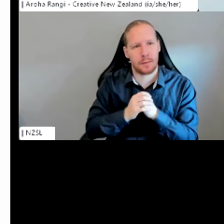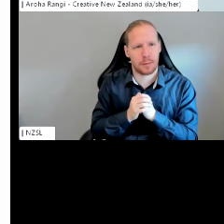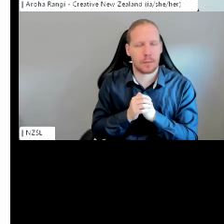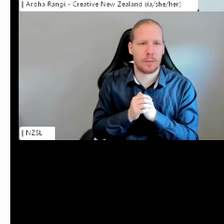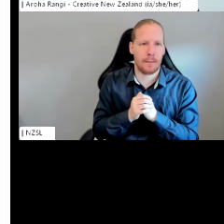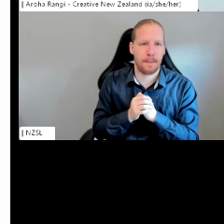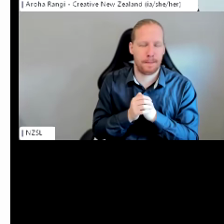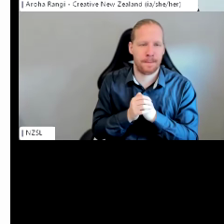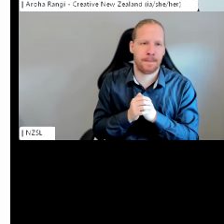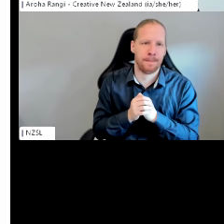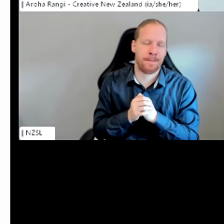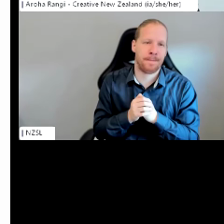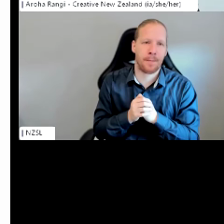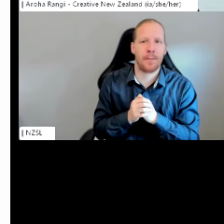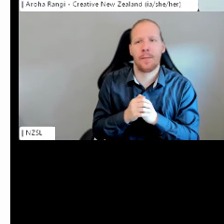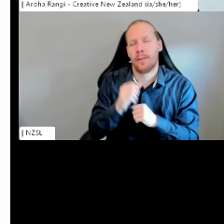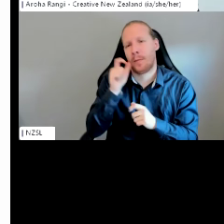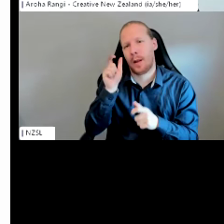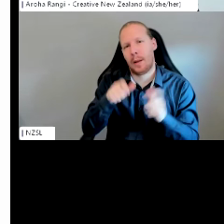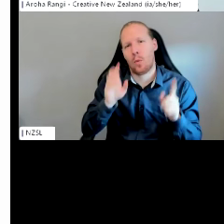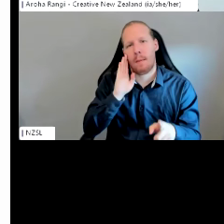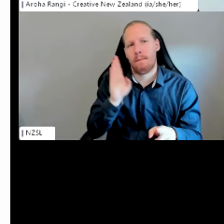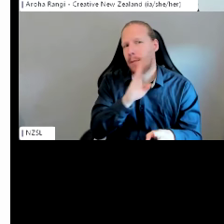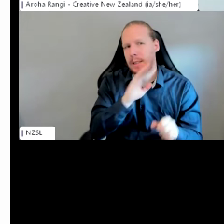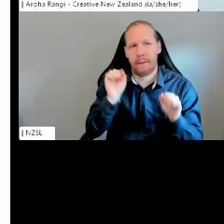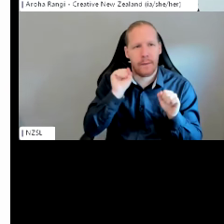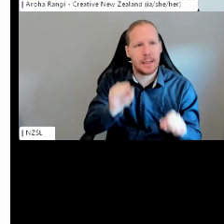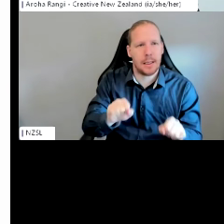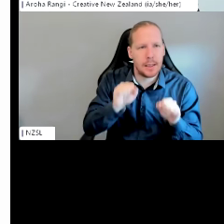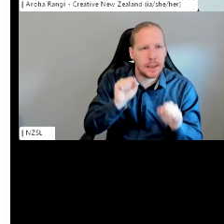worry about losing them. And so I think for many people that spurred them into action and I think